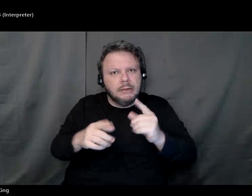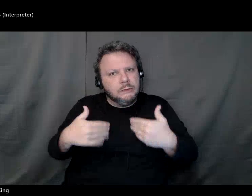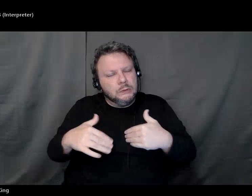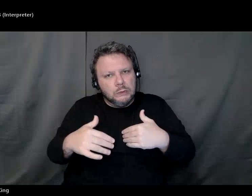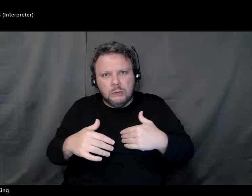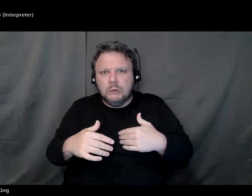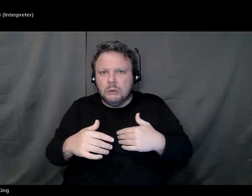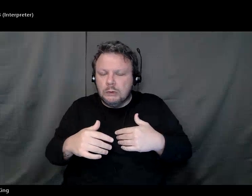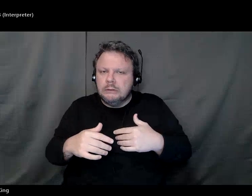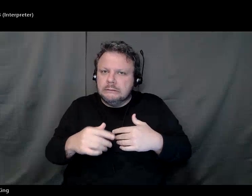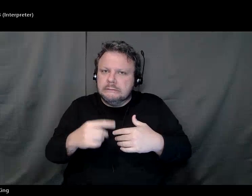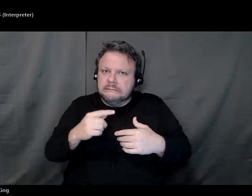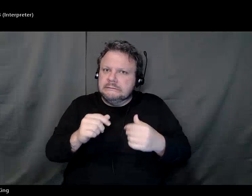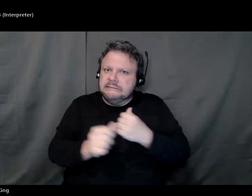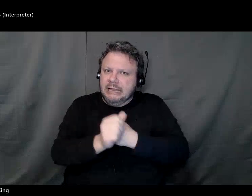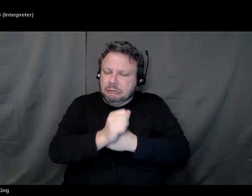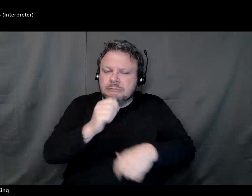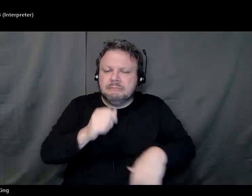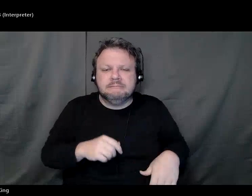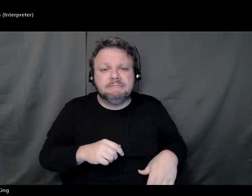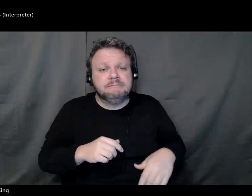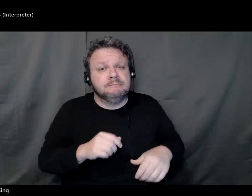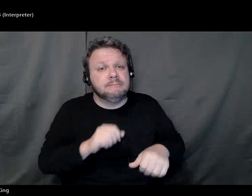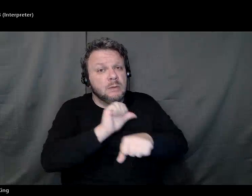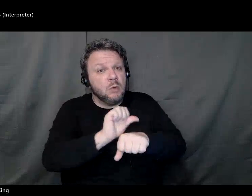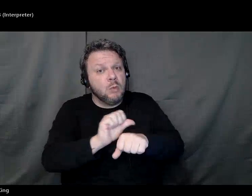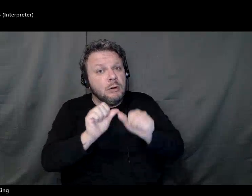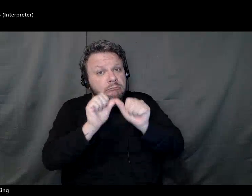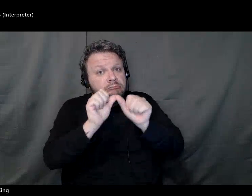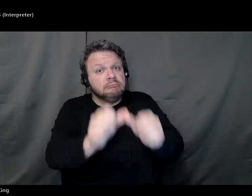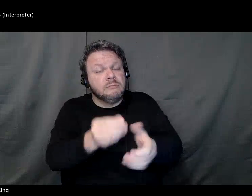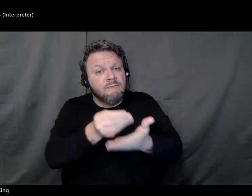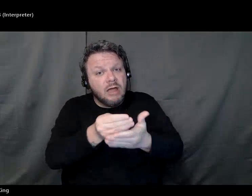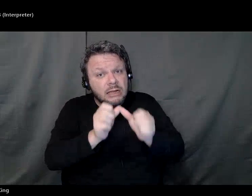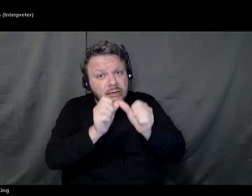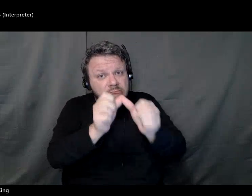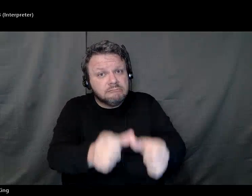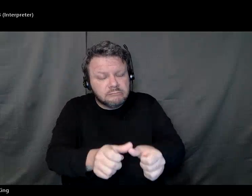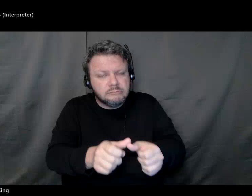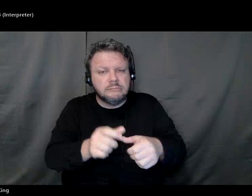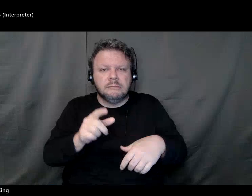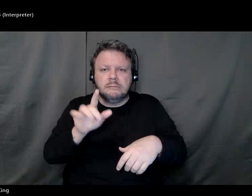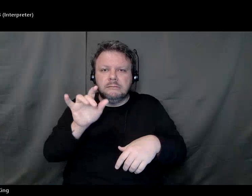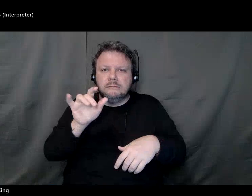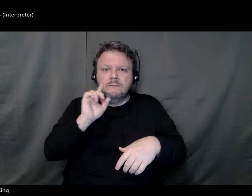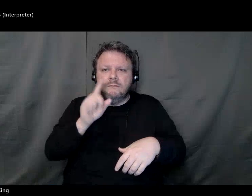Work is continuing for those of you that follow the organizational changes happening.